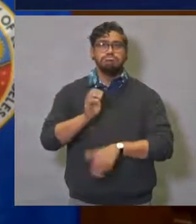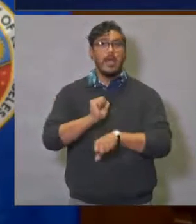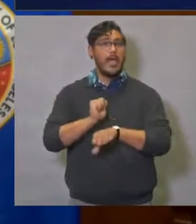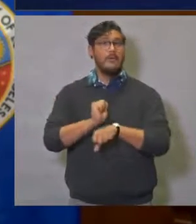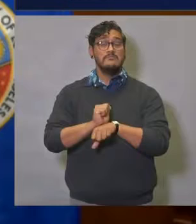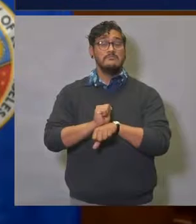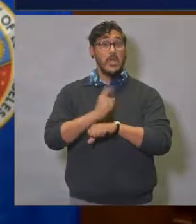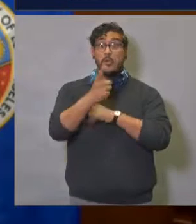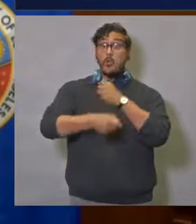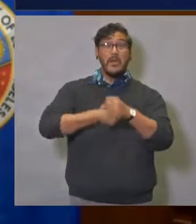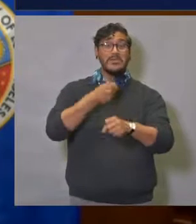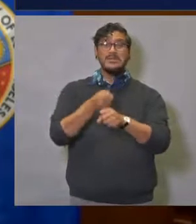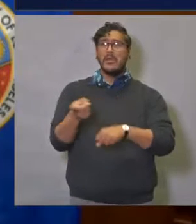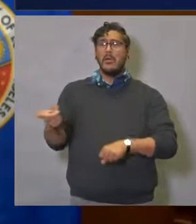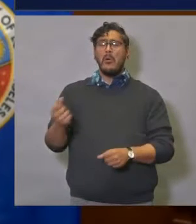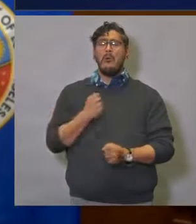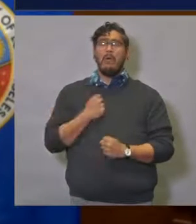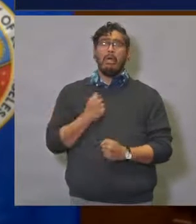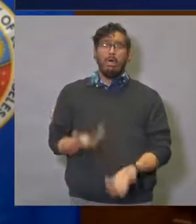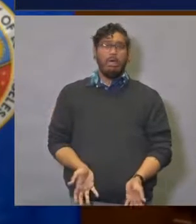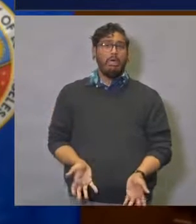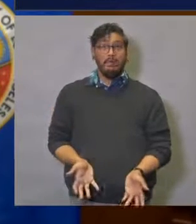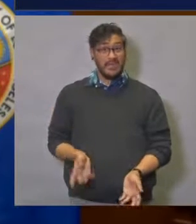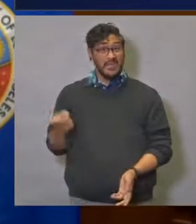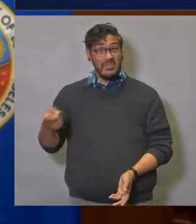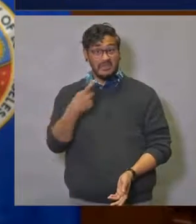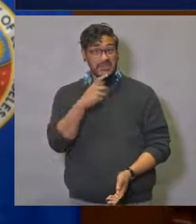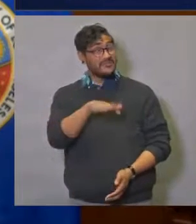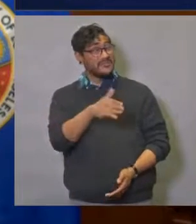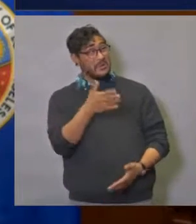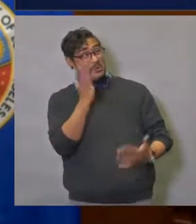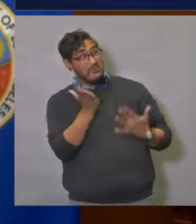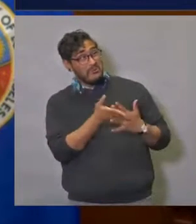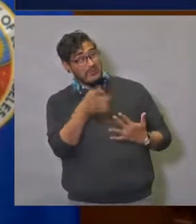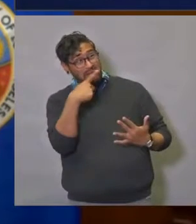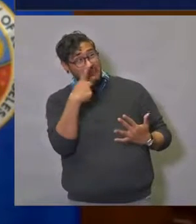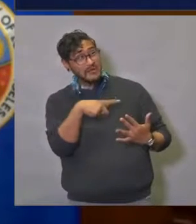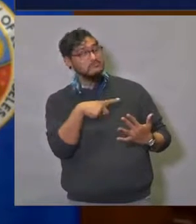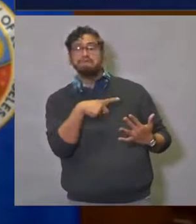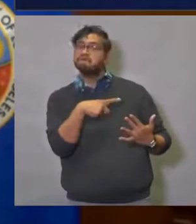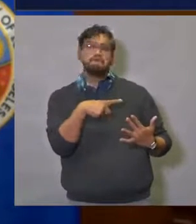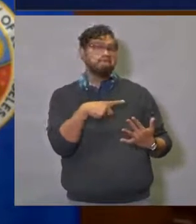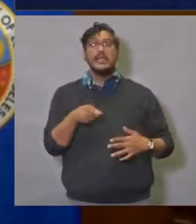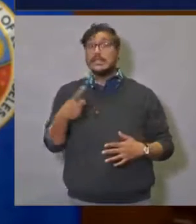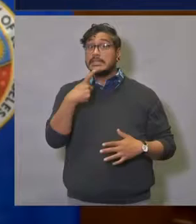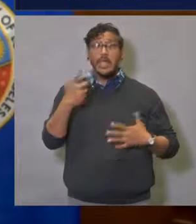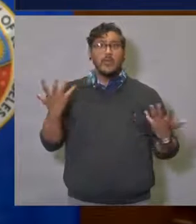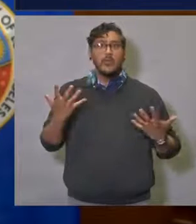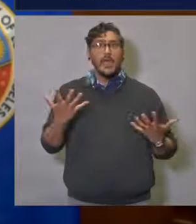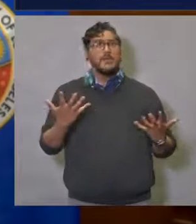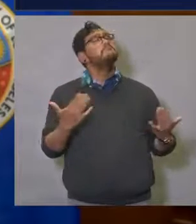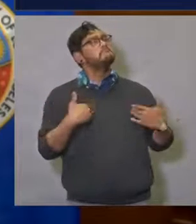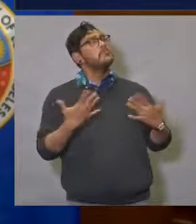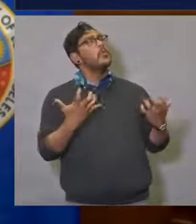BEYOND. AFTER A YEAR OF EXHAUSTION, INSTEAD OF ASKING FOR A BREAK,